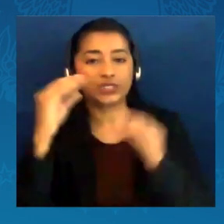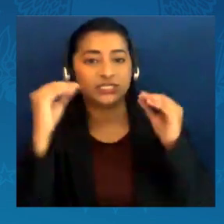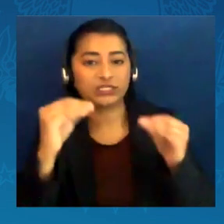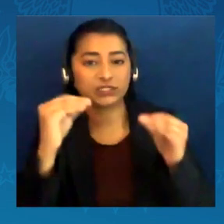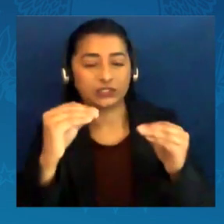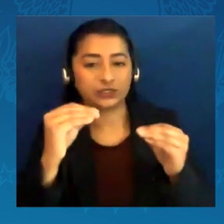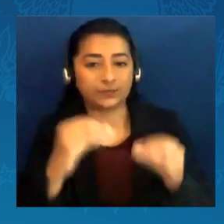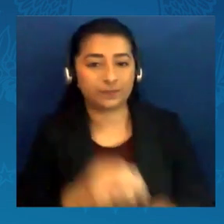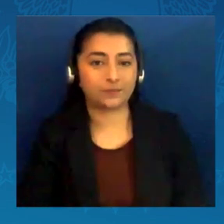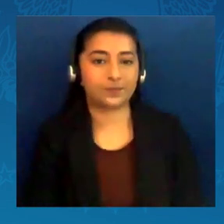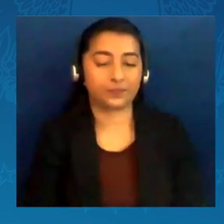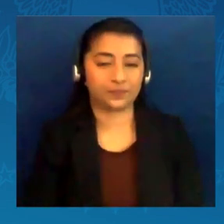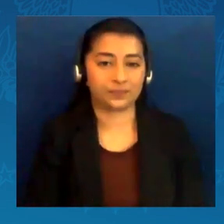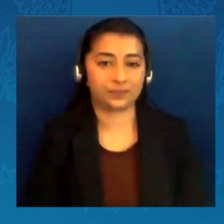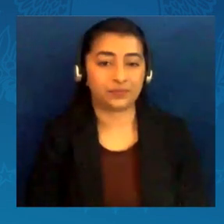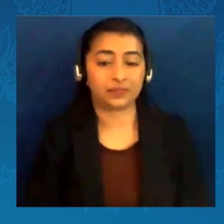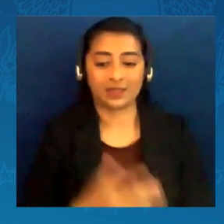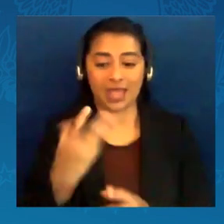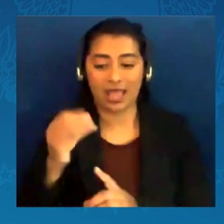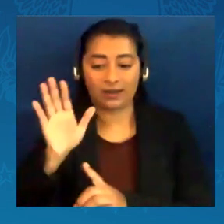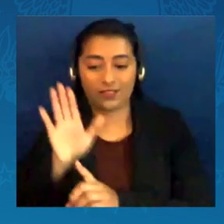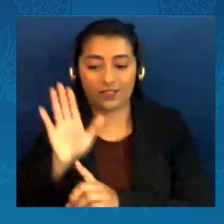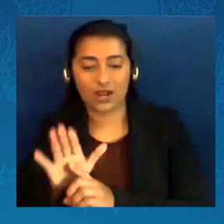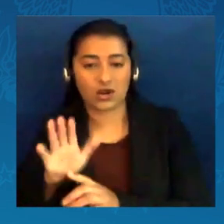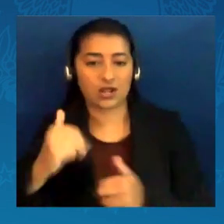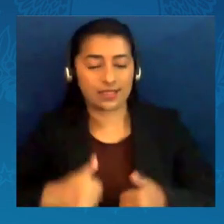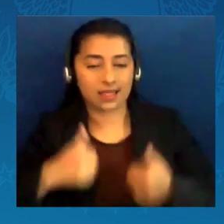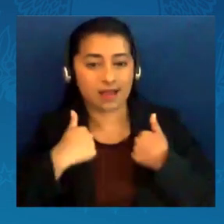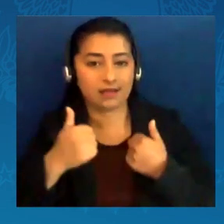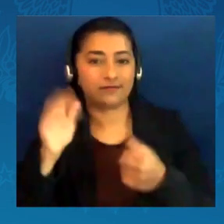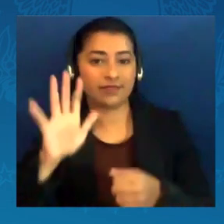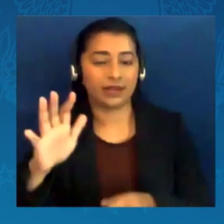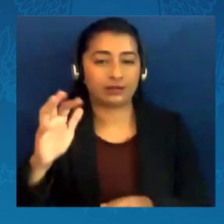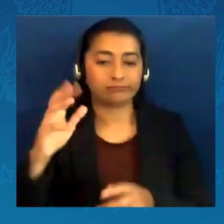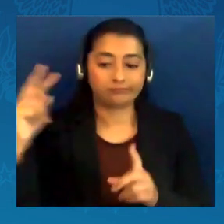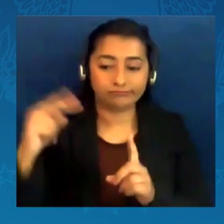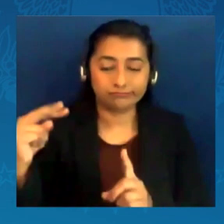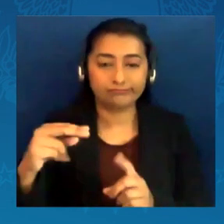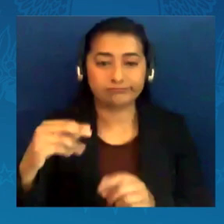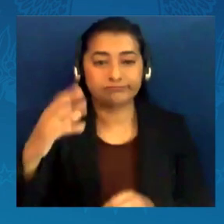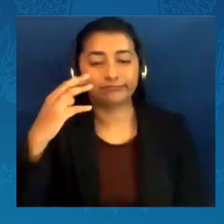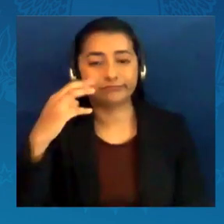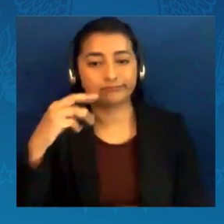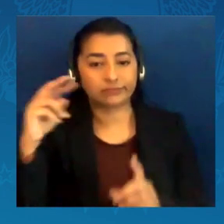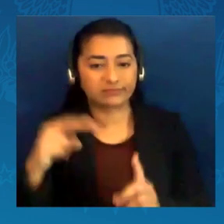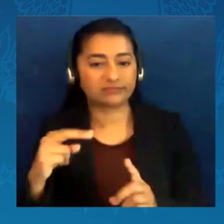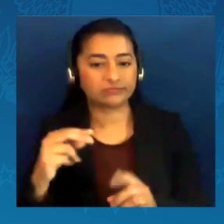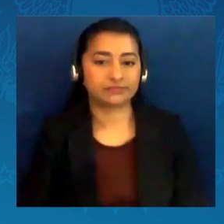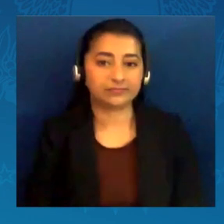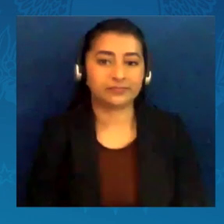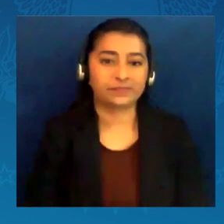and what their life experience and perspective is. So, we want to make sure that in this era,